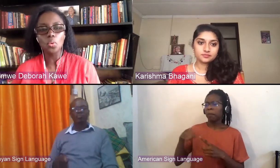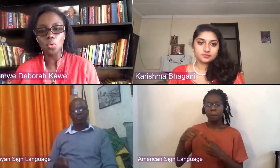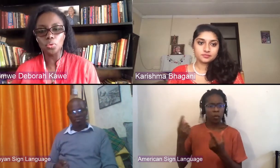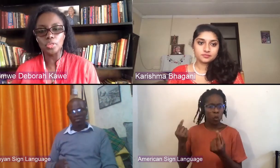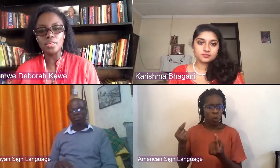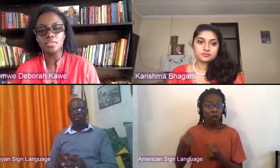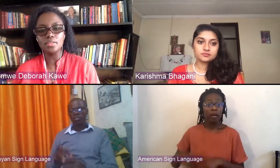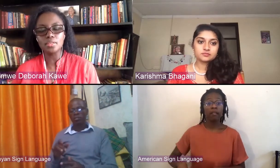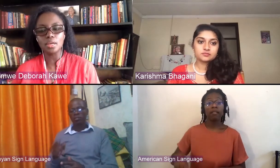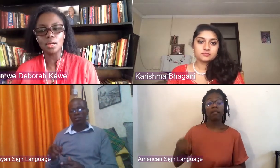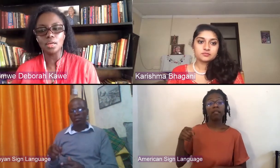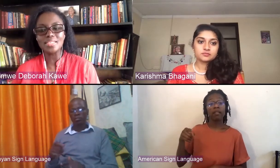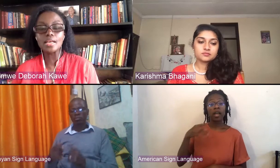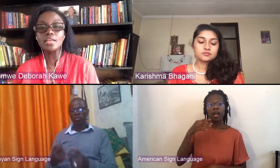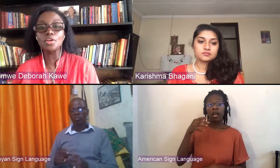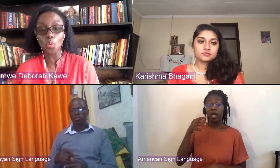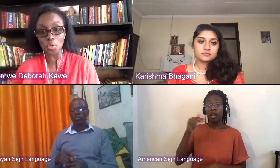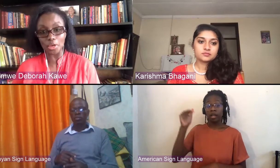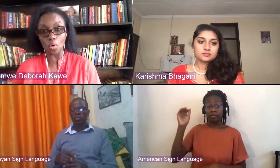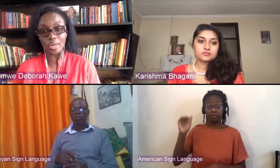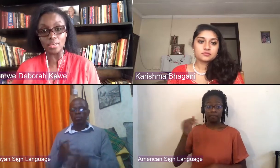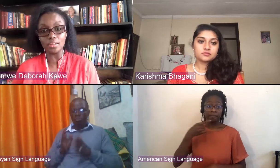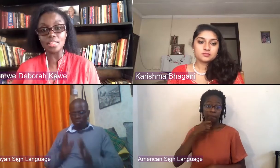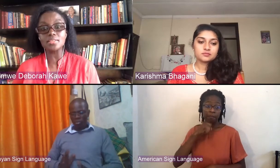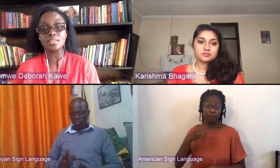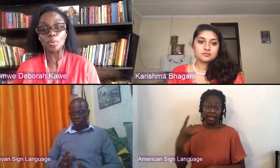who is selling cooking oil that is supposed